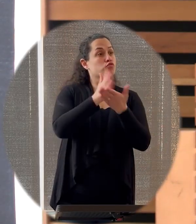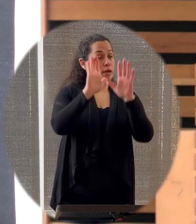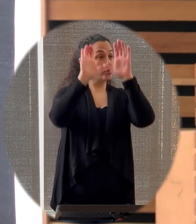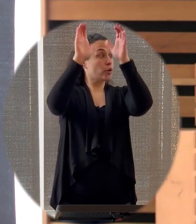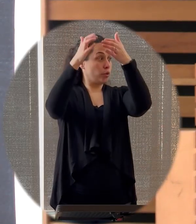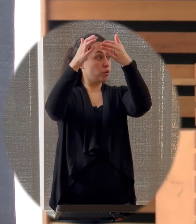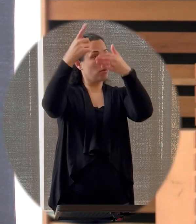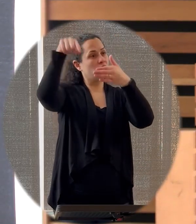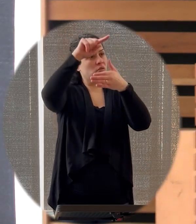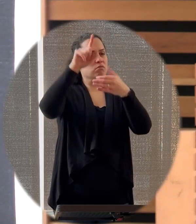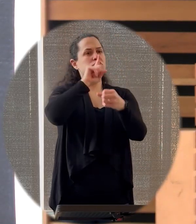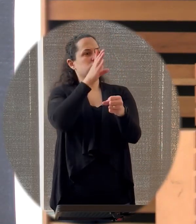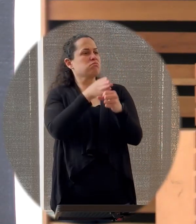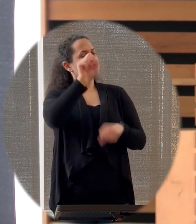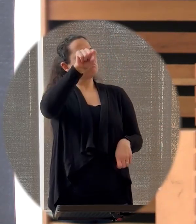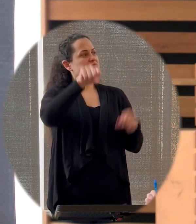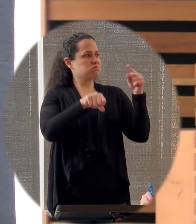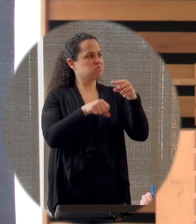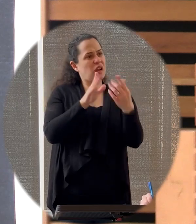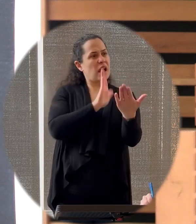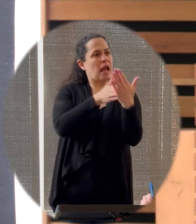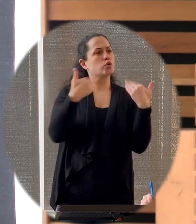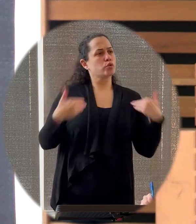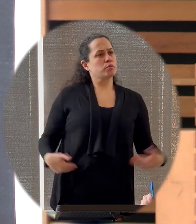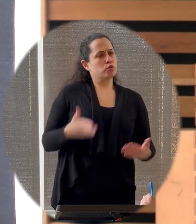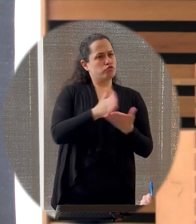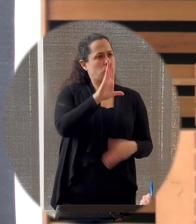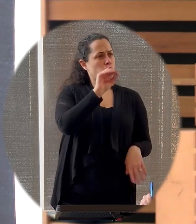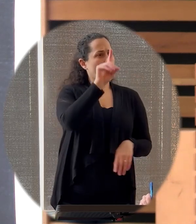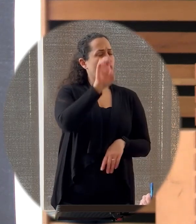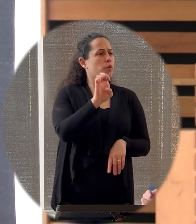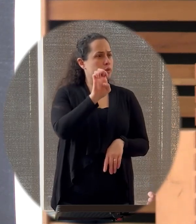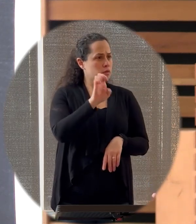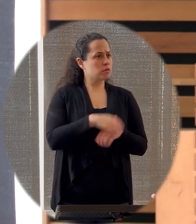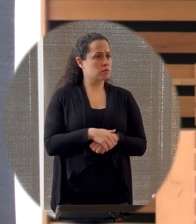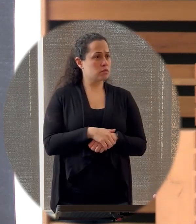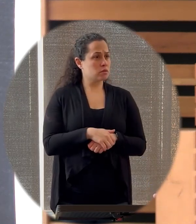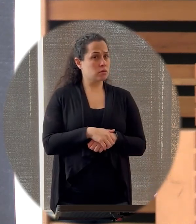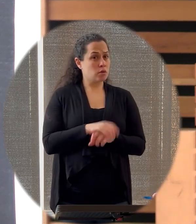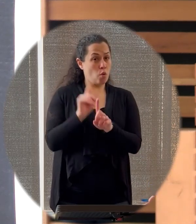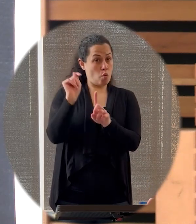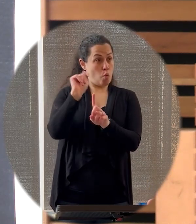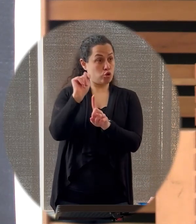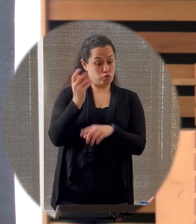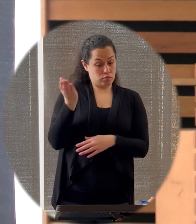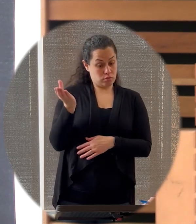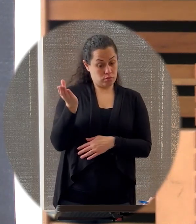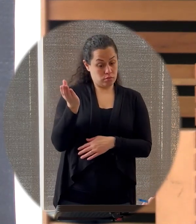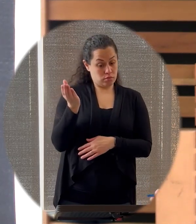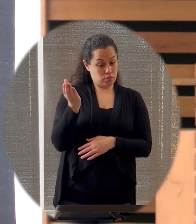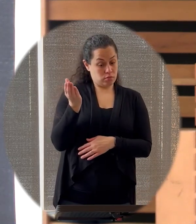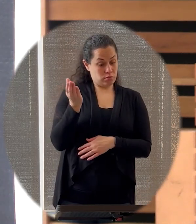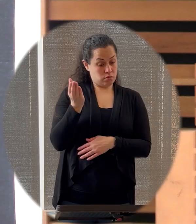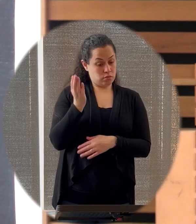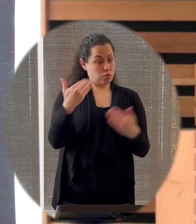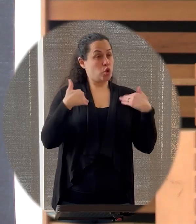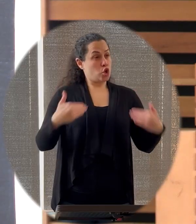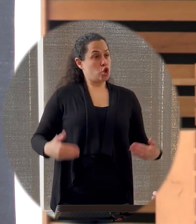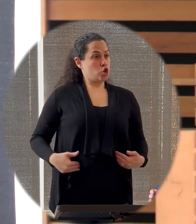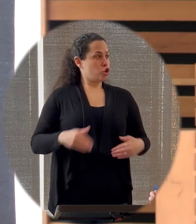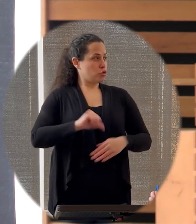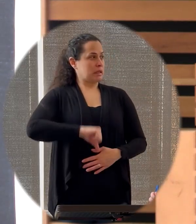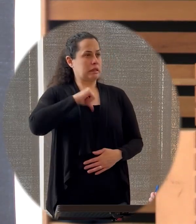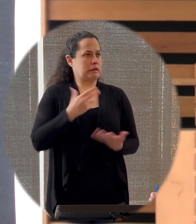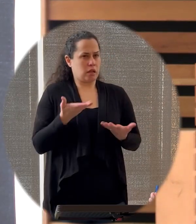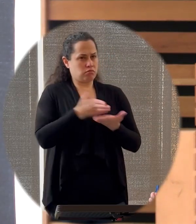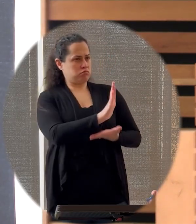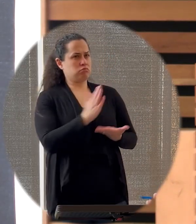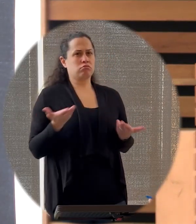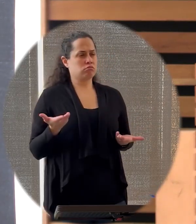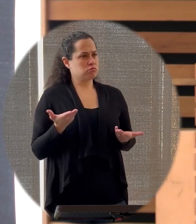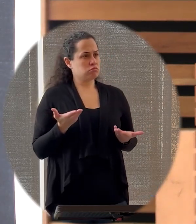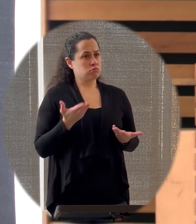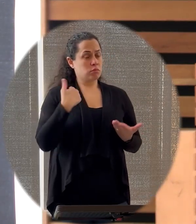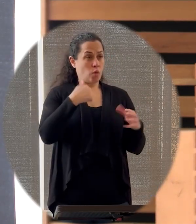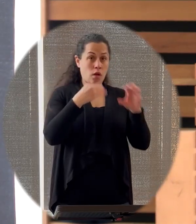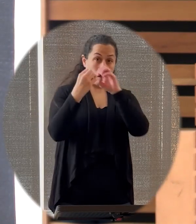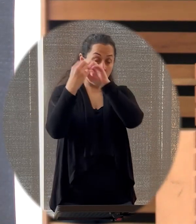action violated the Human Rights Code. A washroom core to human dignity. These are the battles we